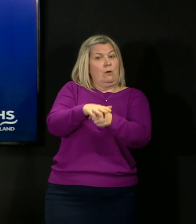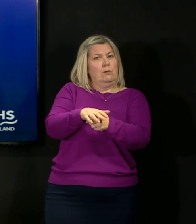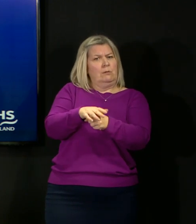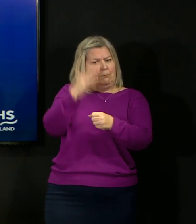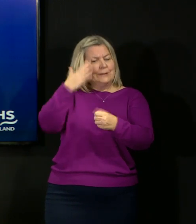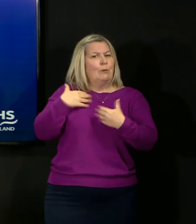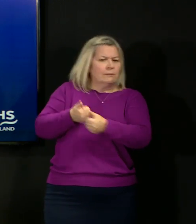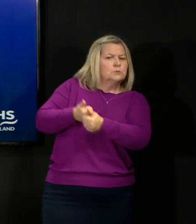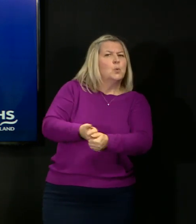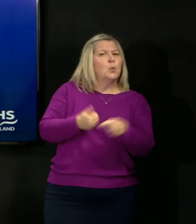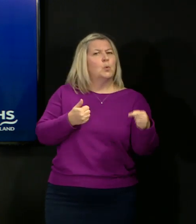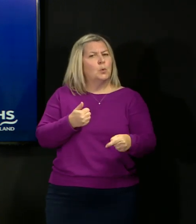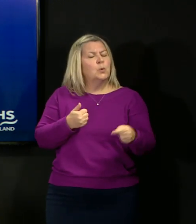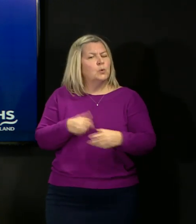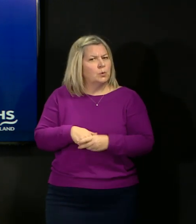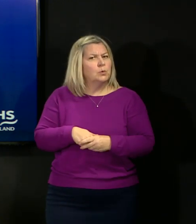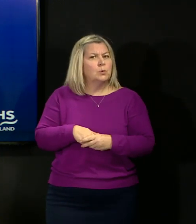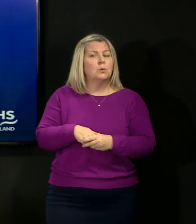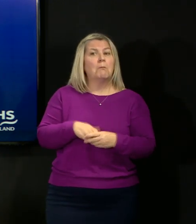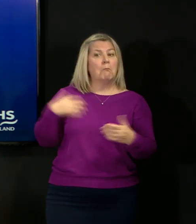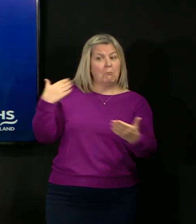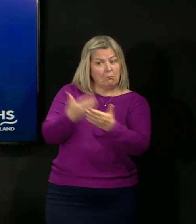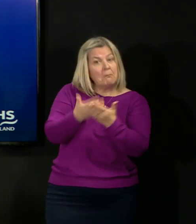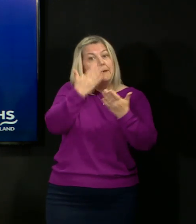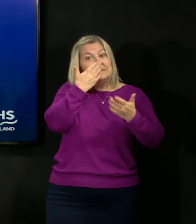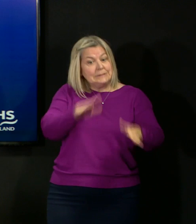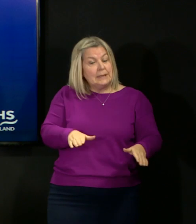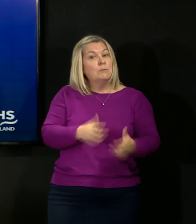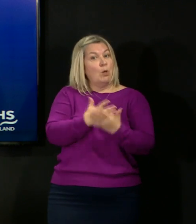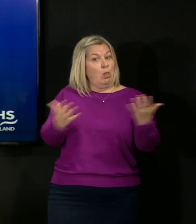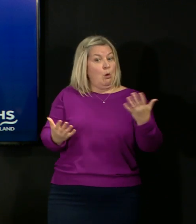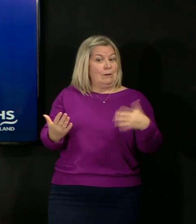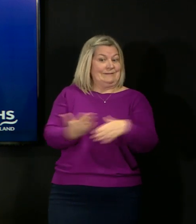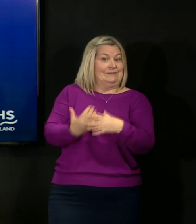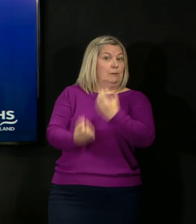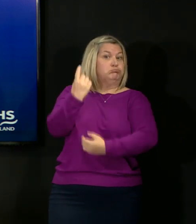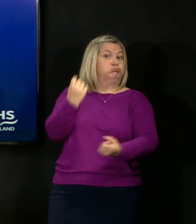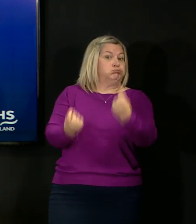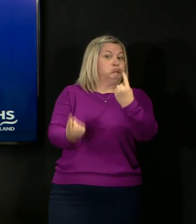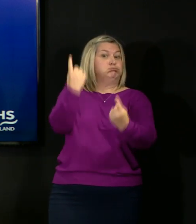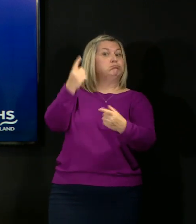significant examples have taken place, significant activity at local level. I want